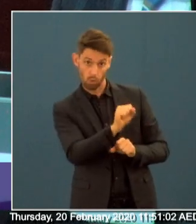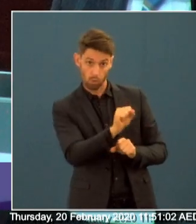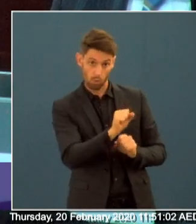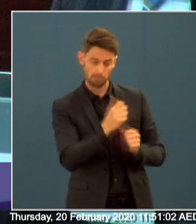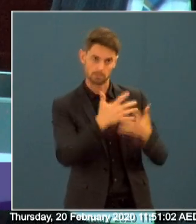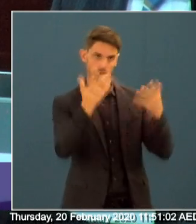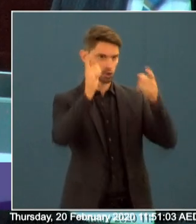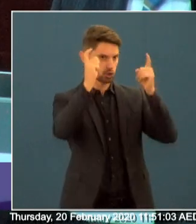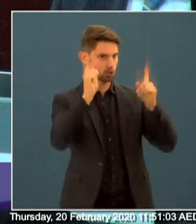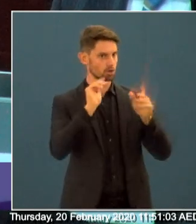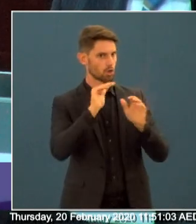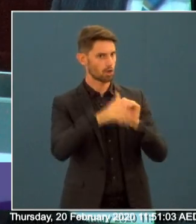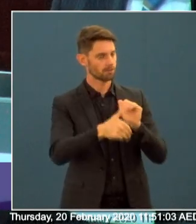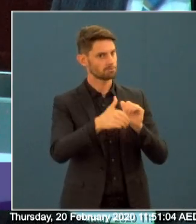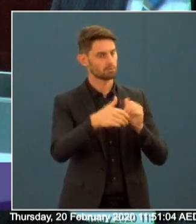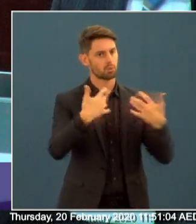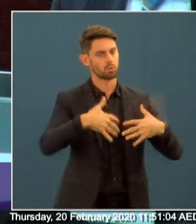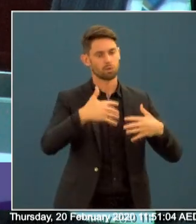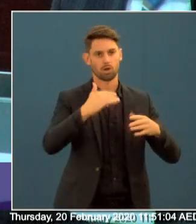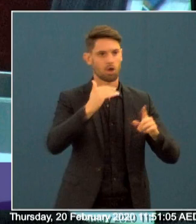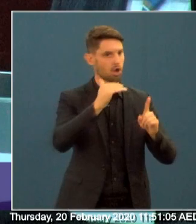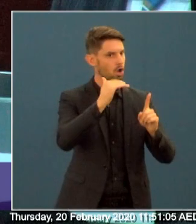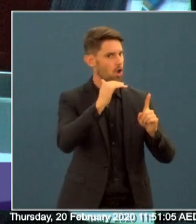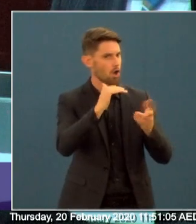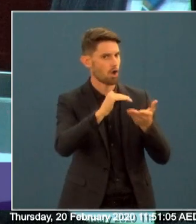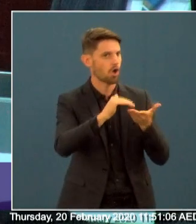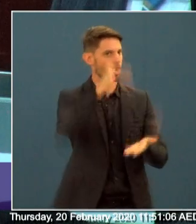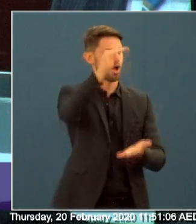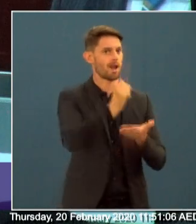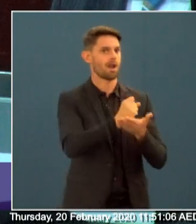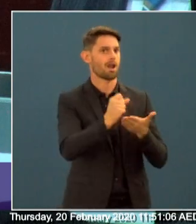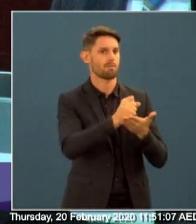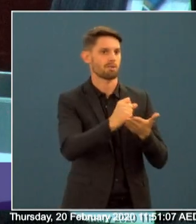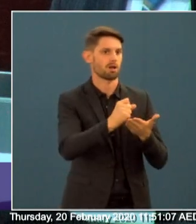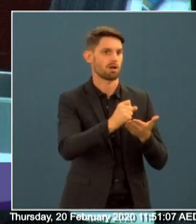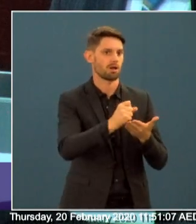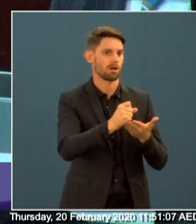is the very high rates of suicide ideation experienced by children,